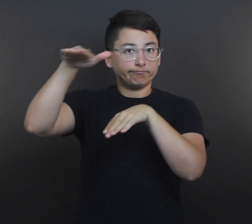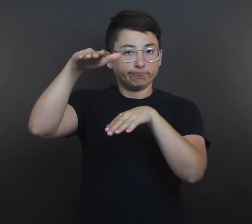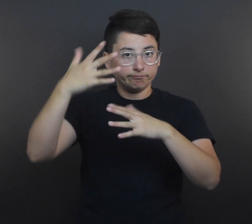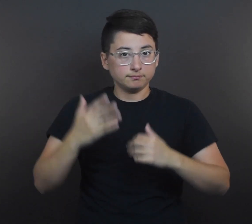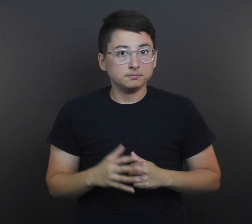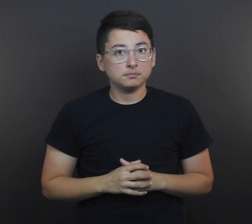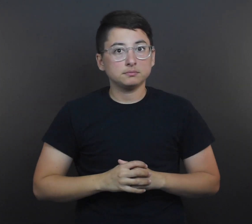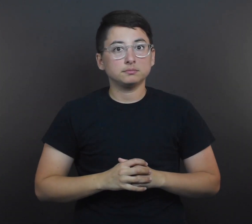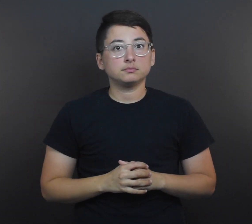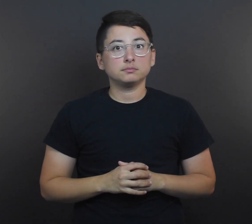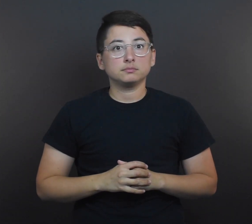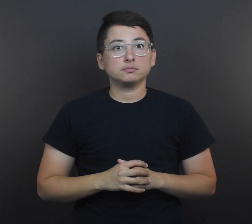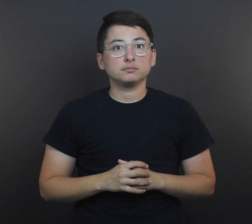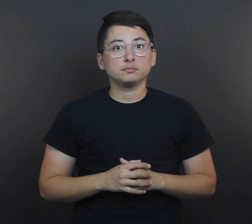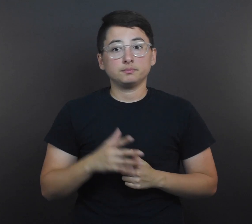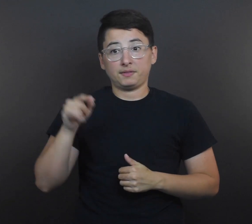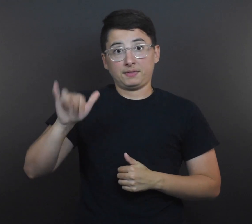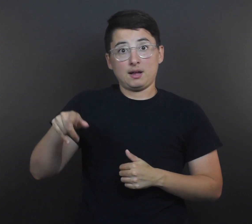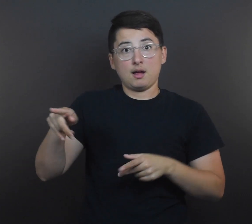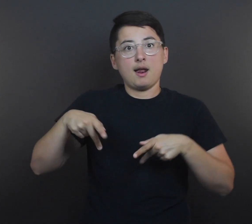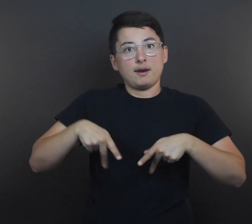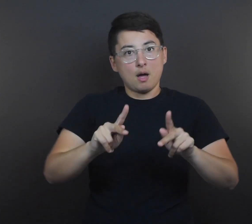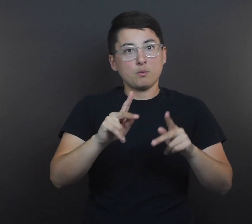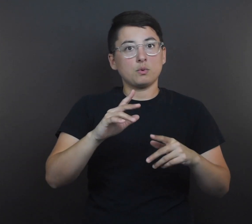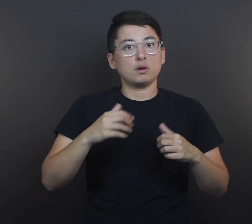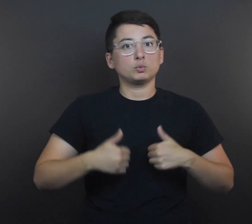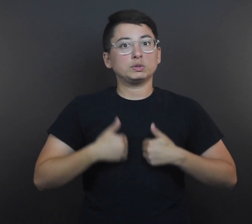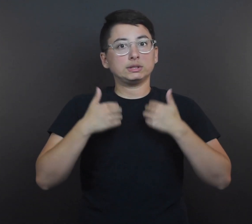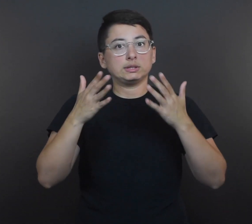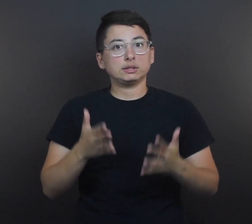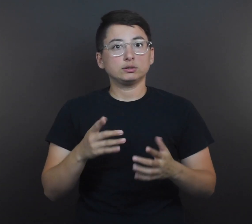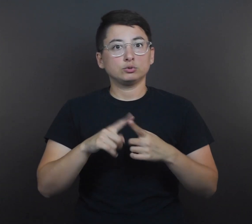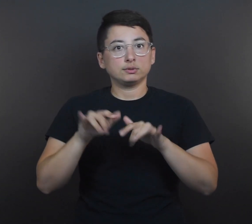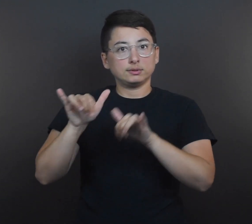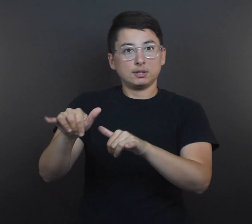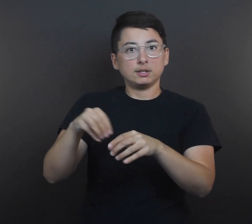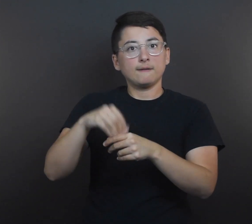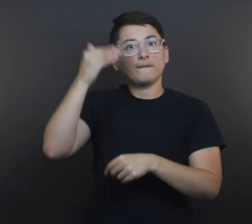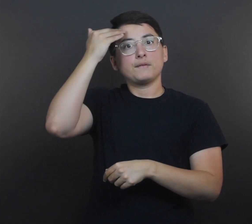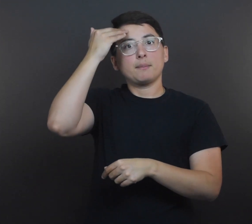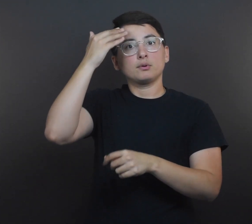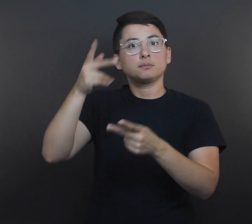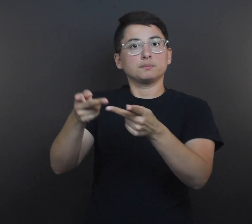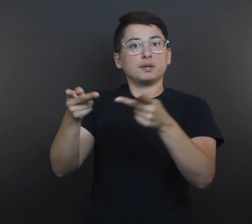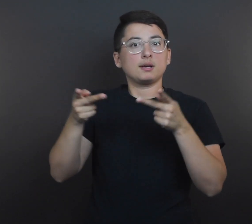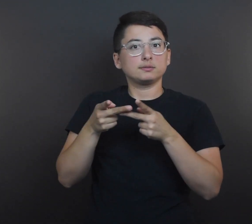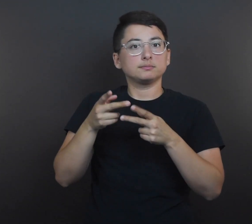which allowed residents to remain in a familiar location under care of staff who knew them.